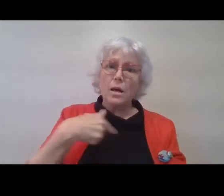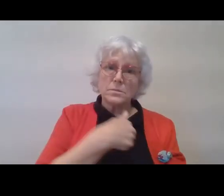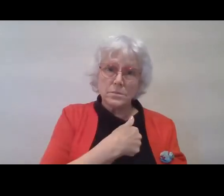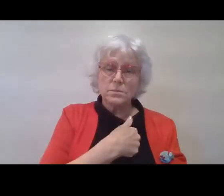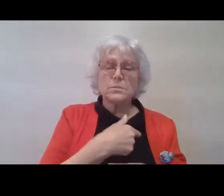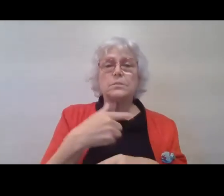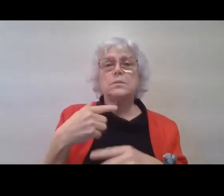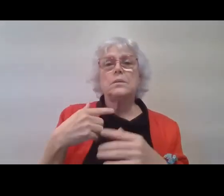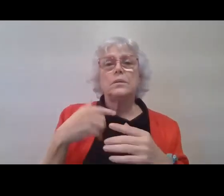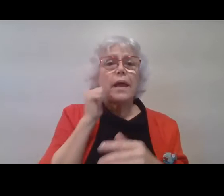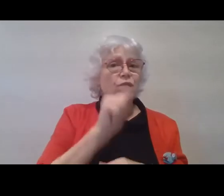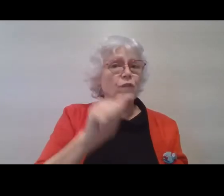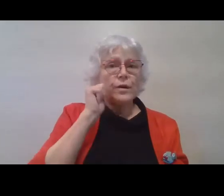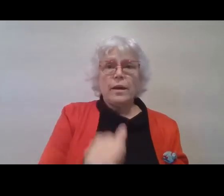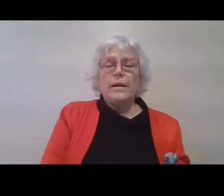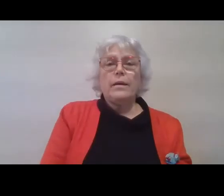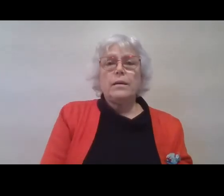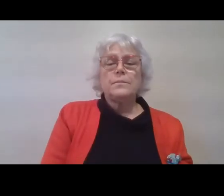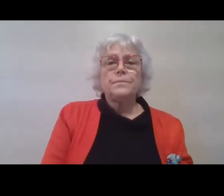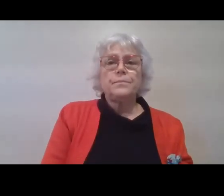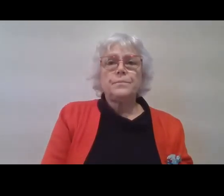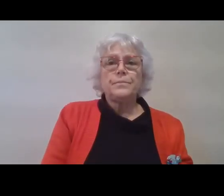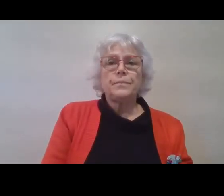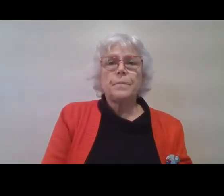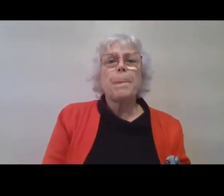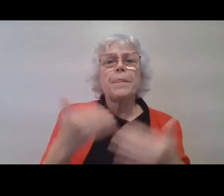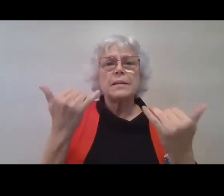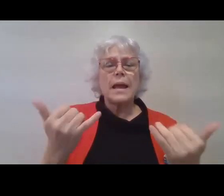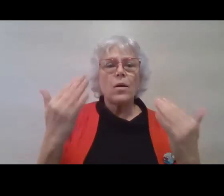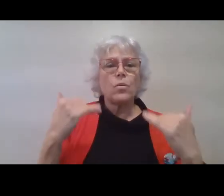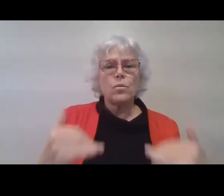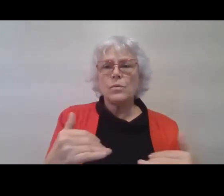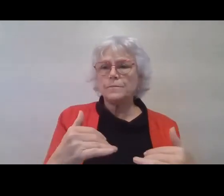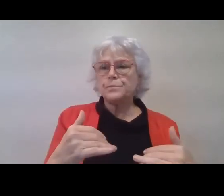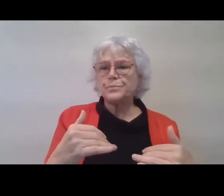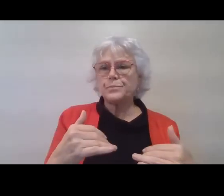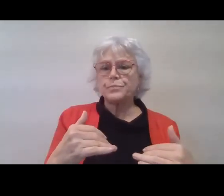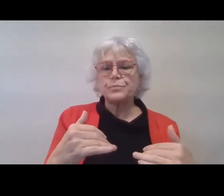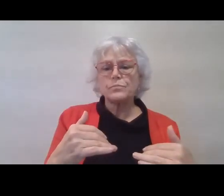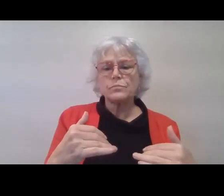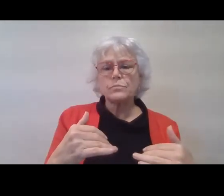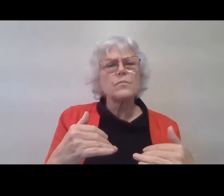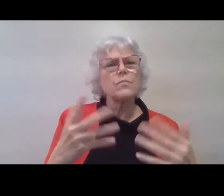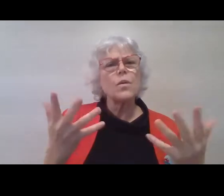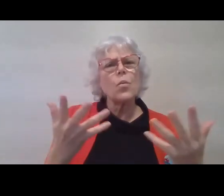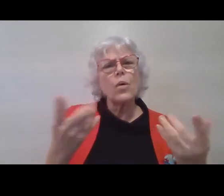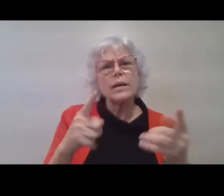fueled every day. So, let's get into some of what happens with the various weapons and